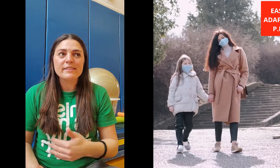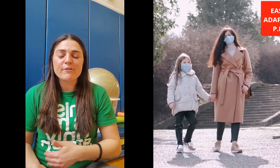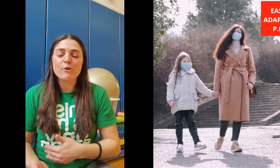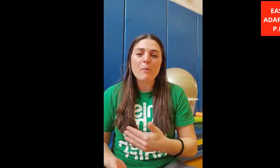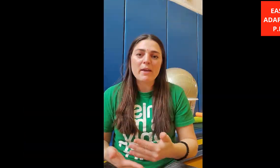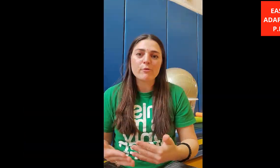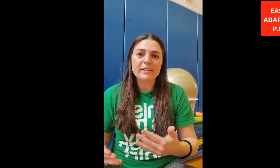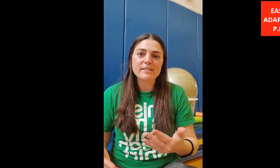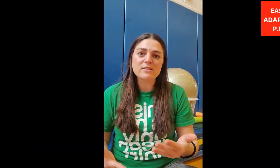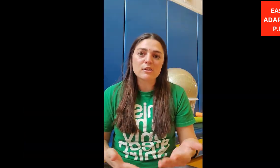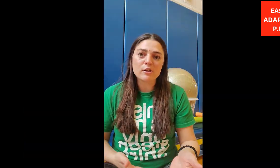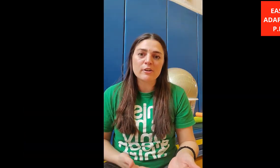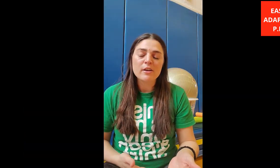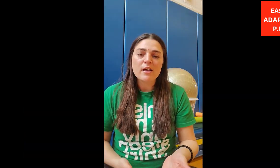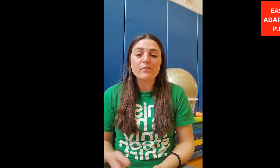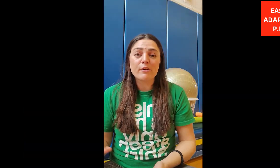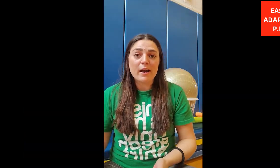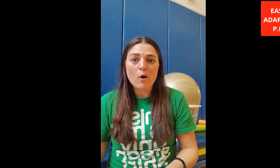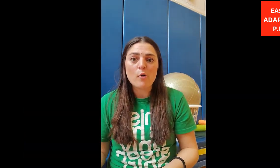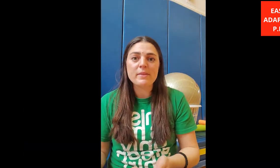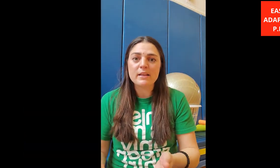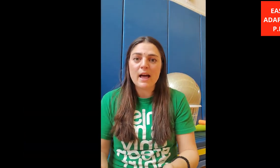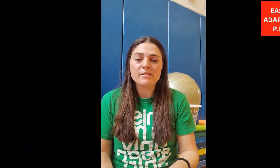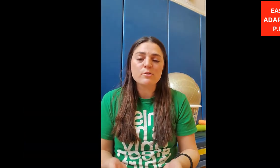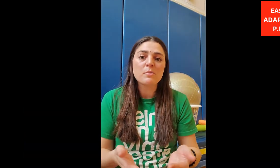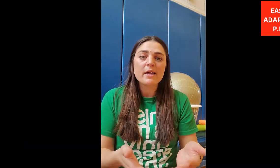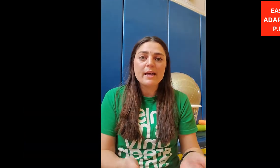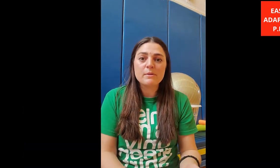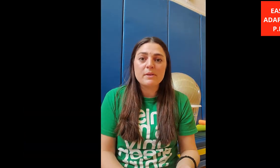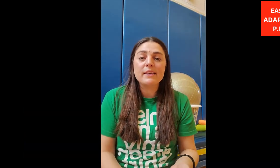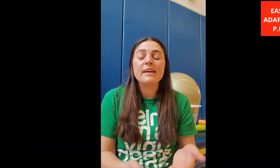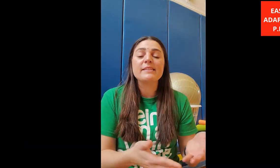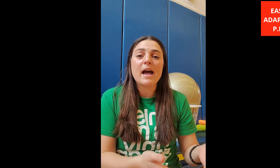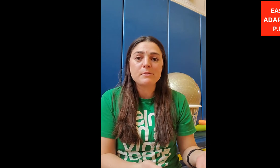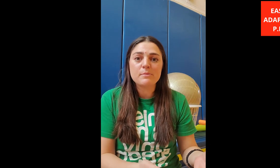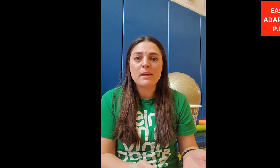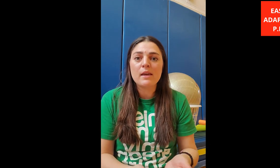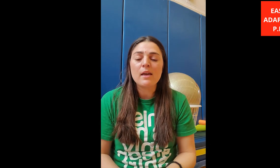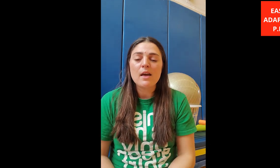different way for kids to learn whether you're at home in the classroom in P.E., Adapted P.E.